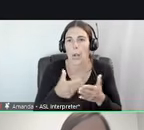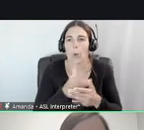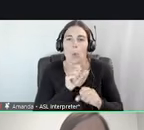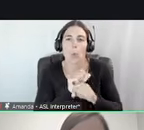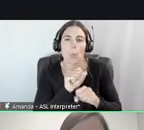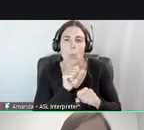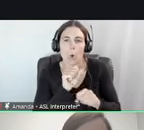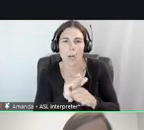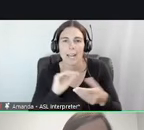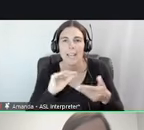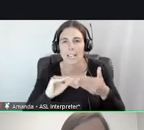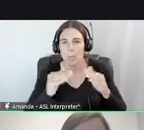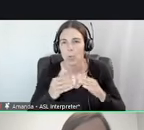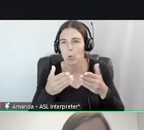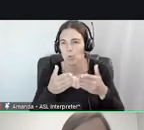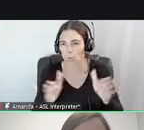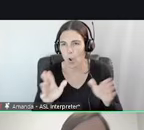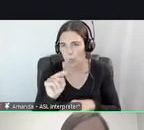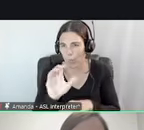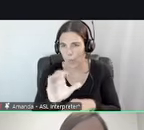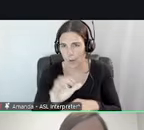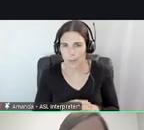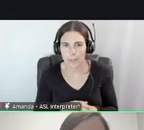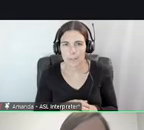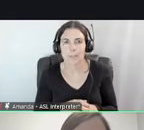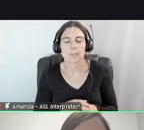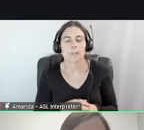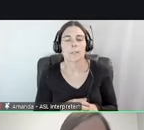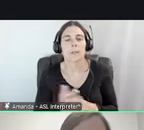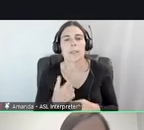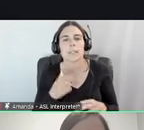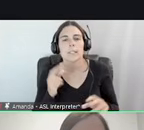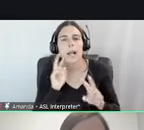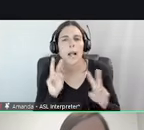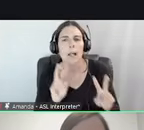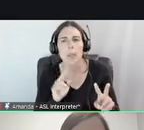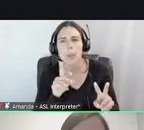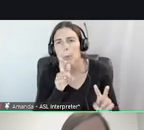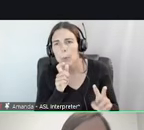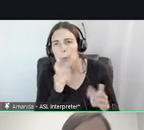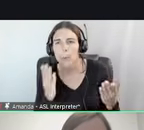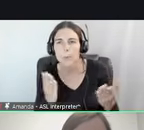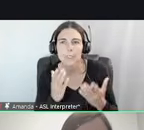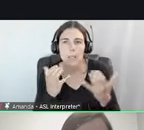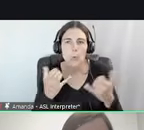communities across North Carolina. So, as I look on who's here today, I know I've worked with many